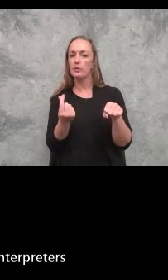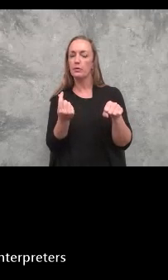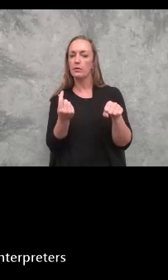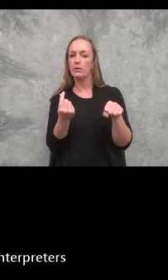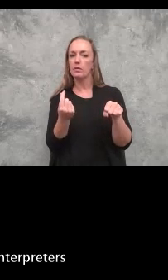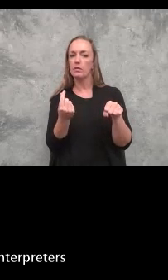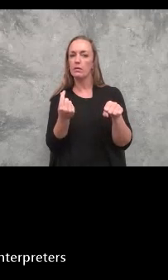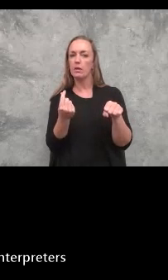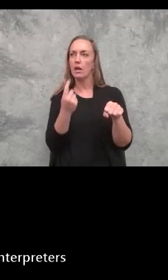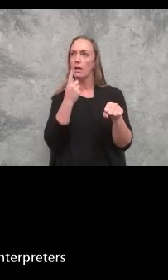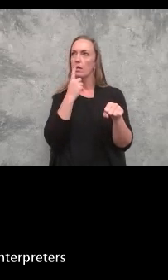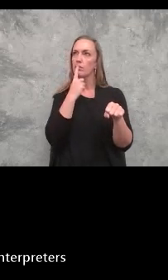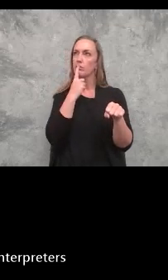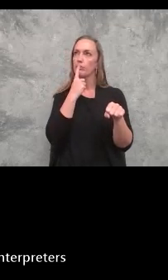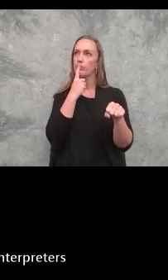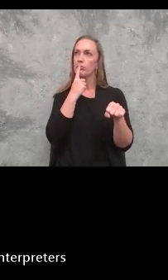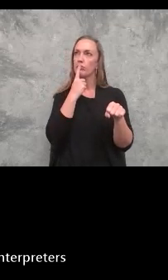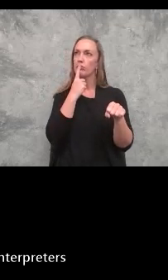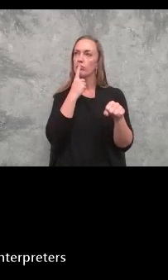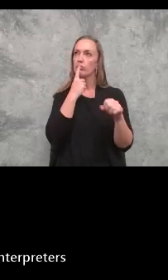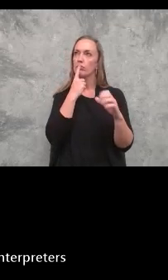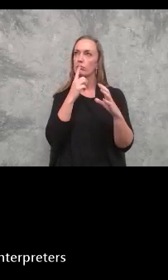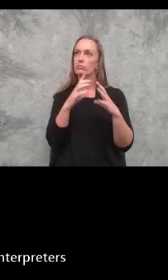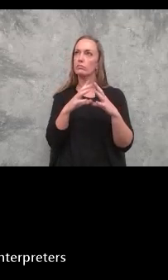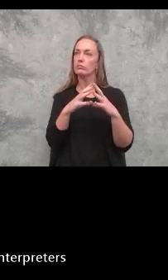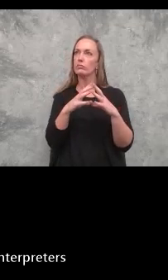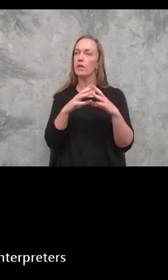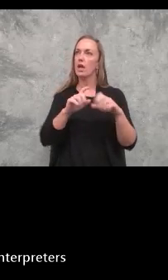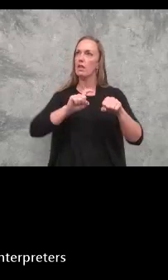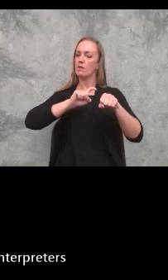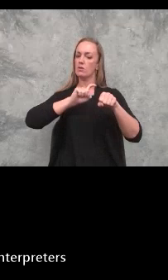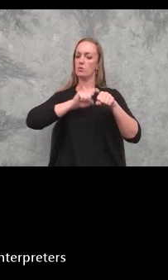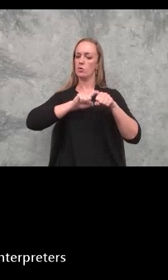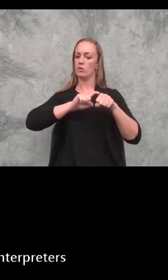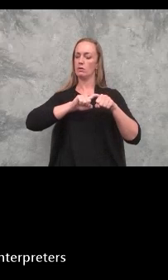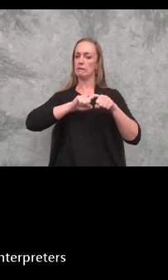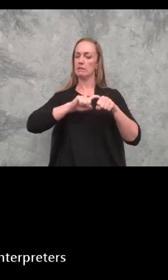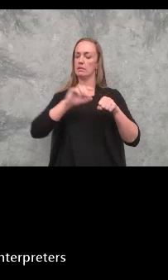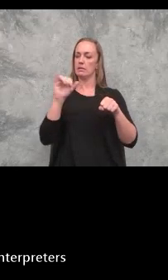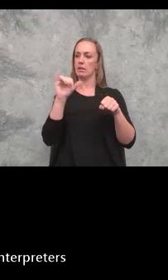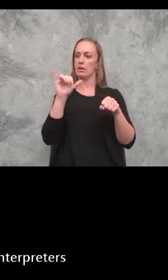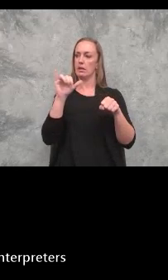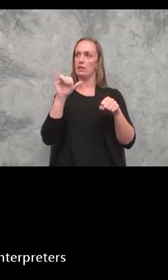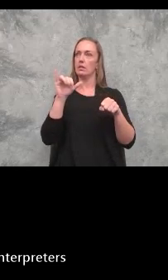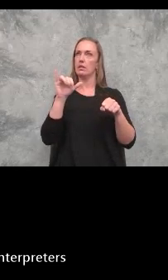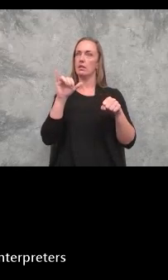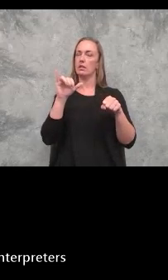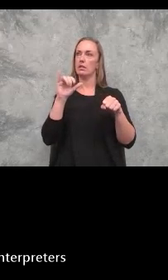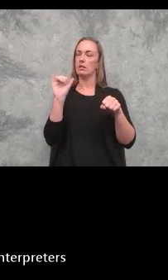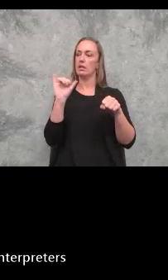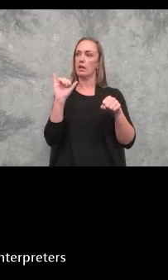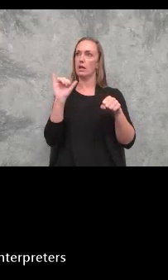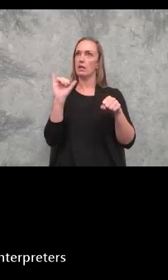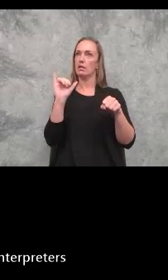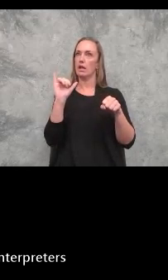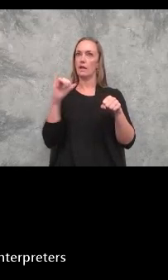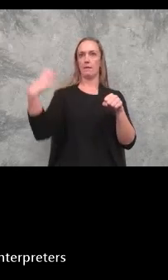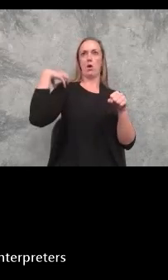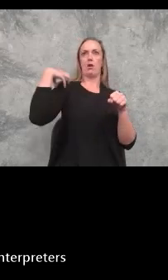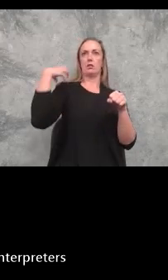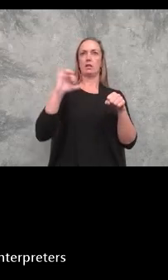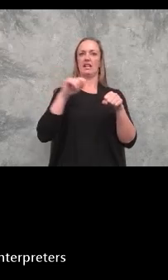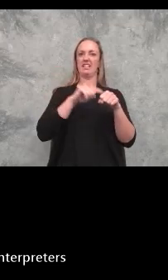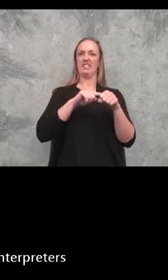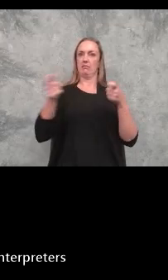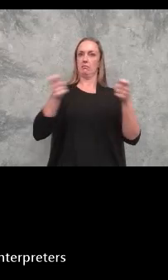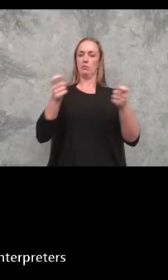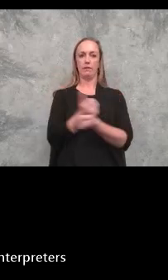“Um, the nucleus is like…it's like the boss, like it regulates everything.”